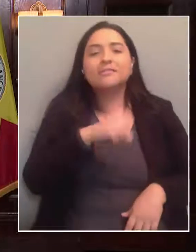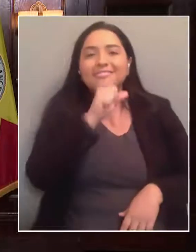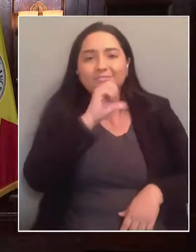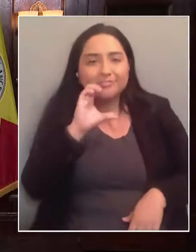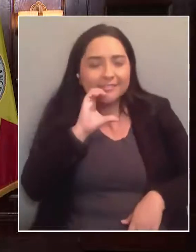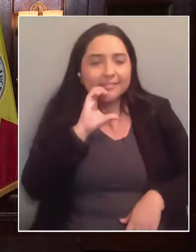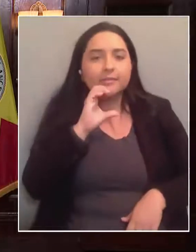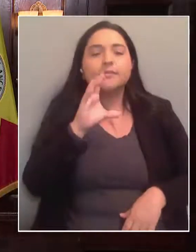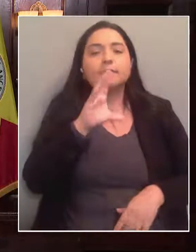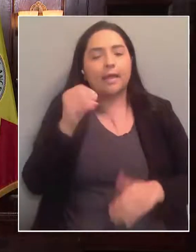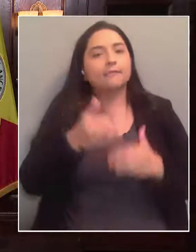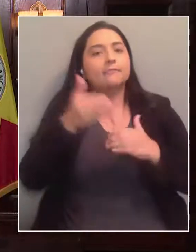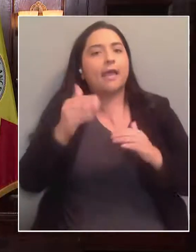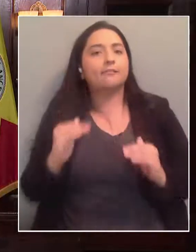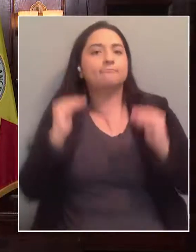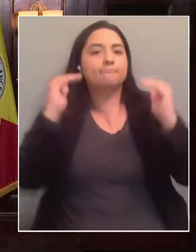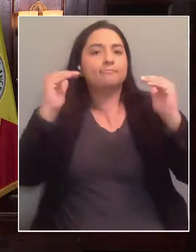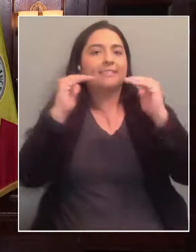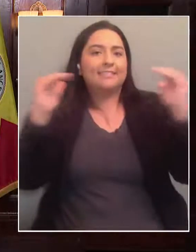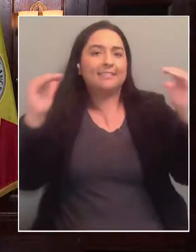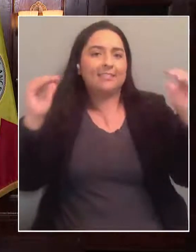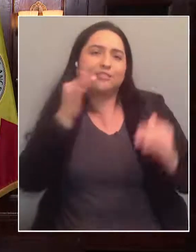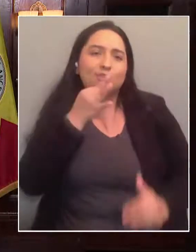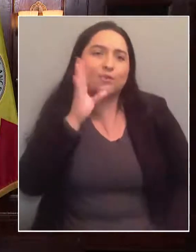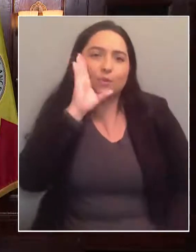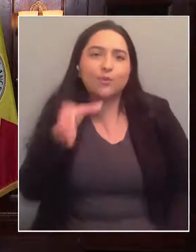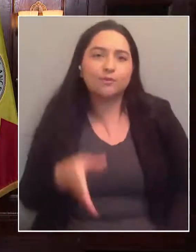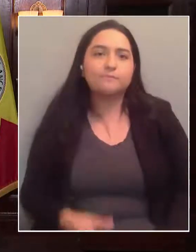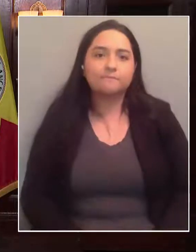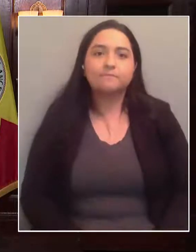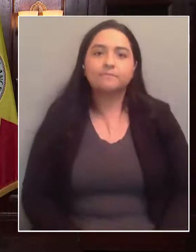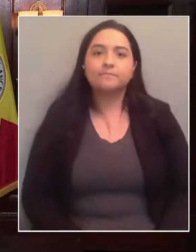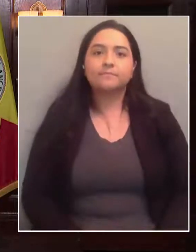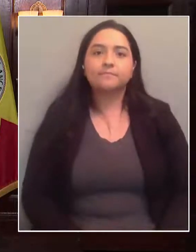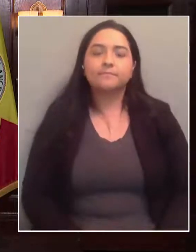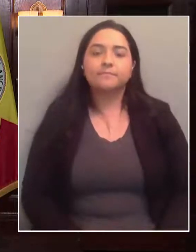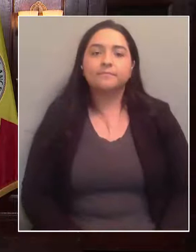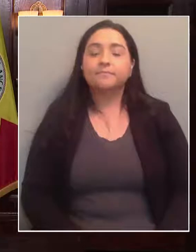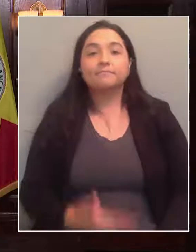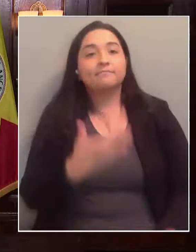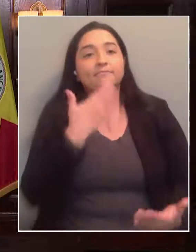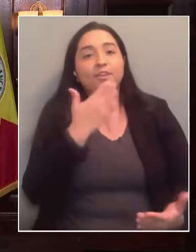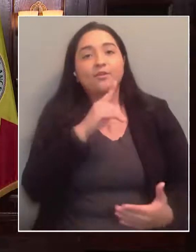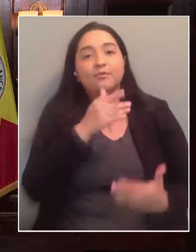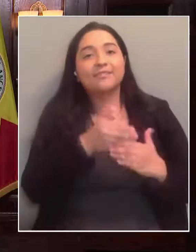THERE IS ANOTHER TIER COMING SOON. THANK YOU. NEXT QUESTION, PLEASE. THANK YOU. AND OUR FINAL TWO QUESTIONS